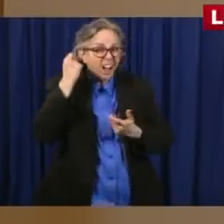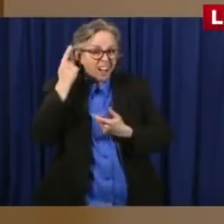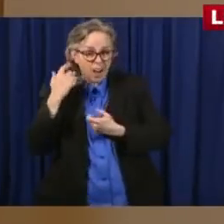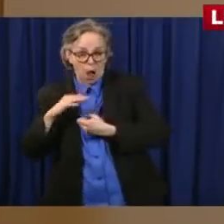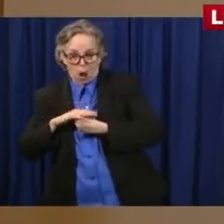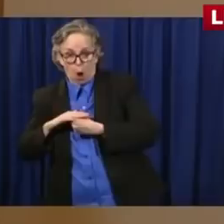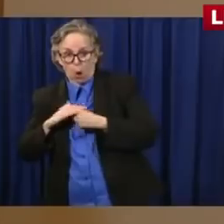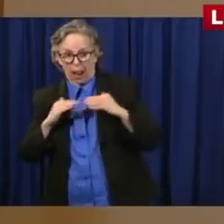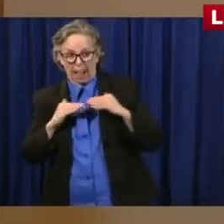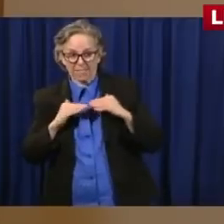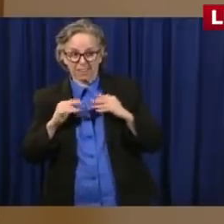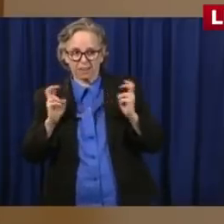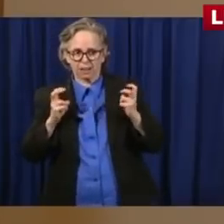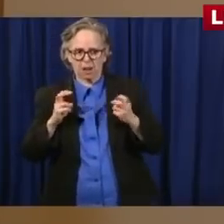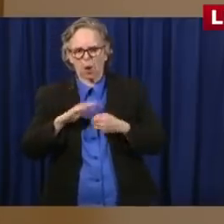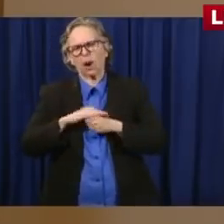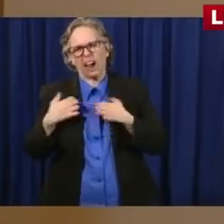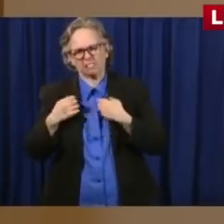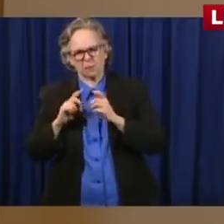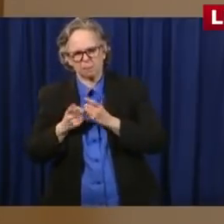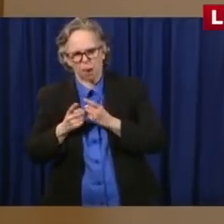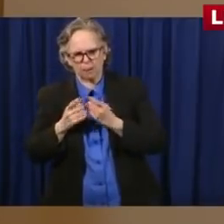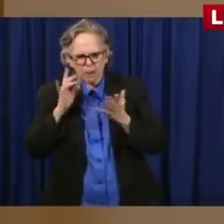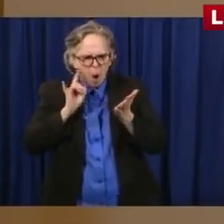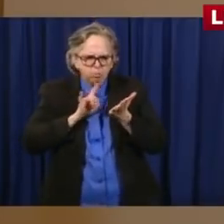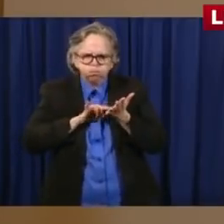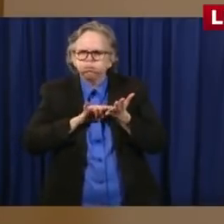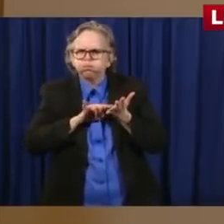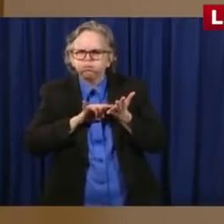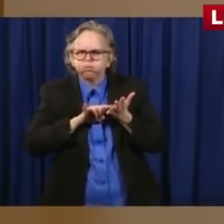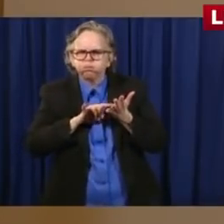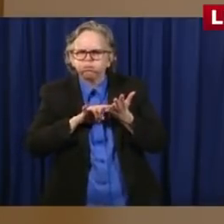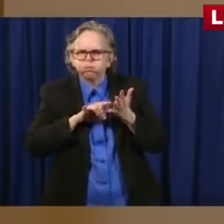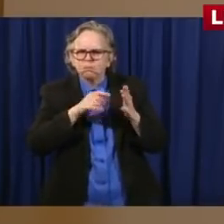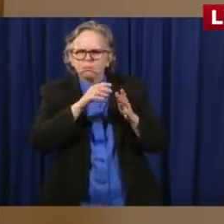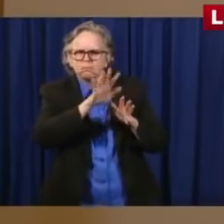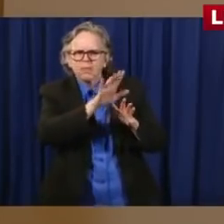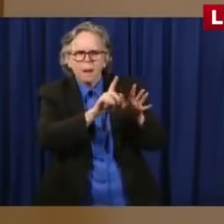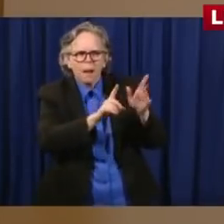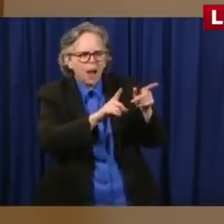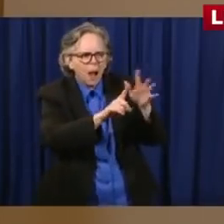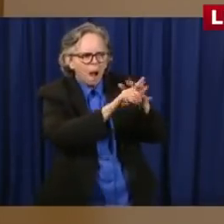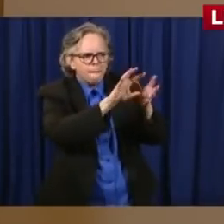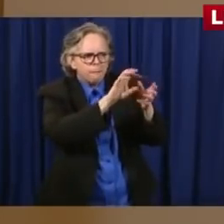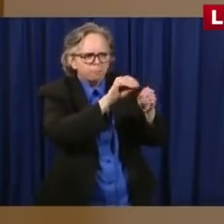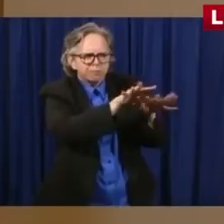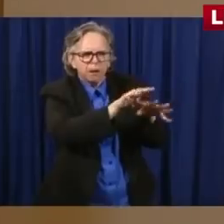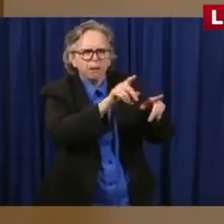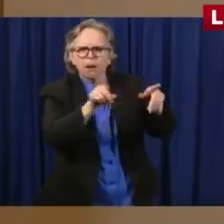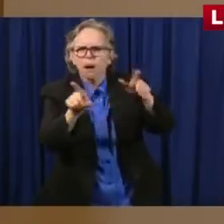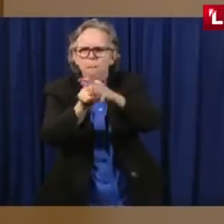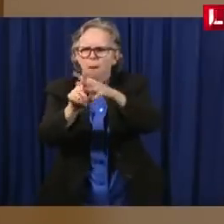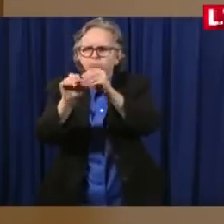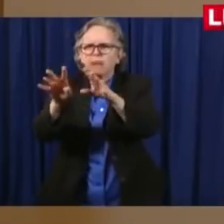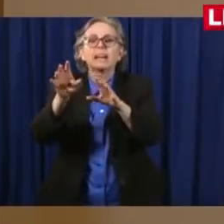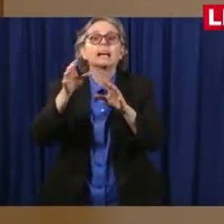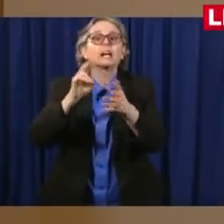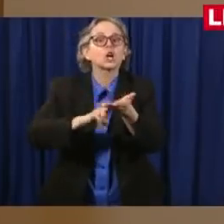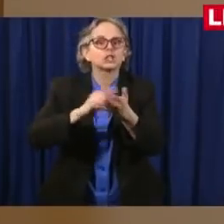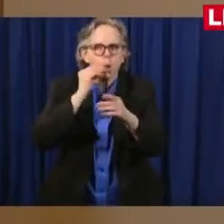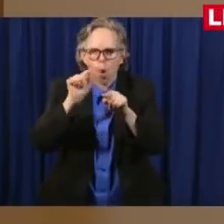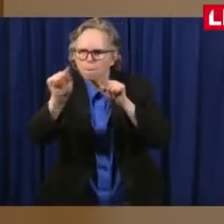IT IS NOT BROKEN DOWN FROM PEOPLE AT THE LOCAL LEVEL.